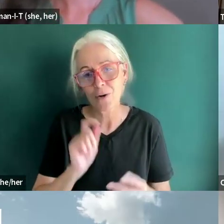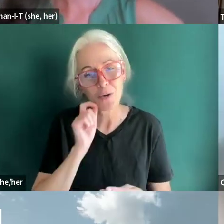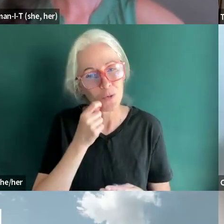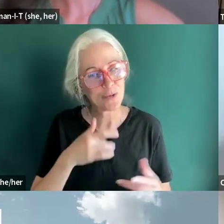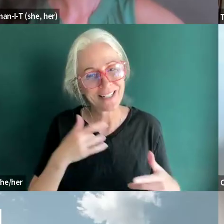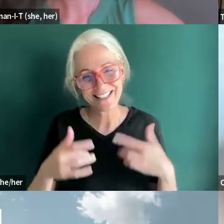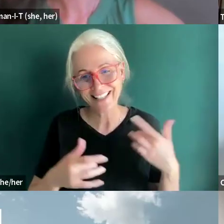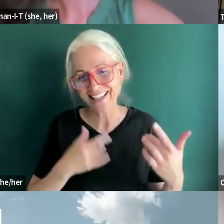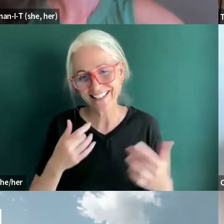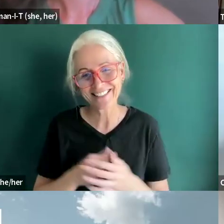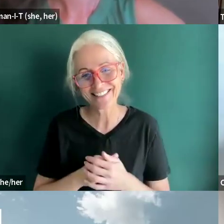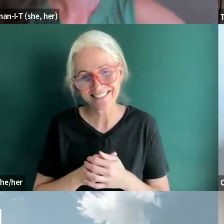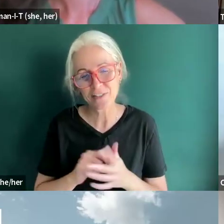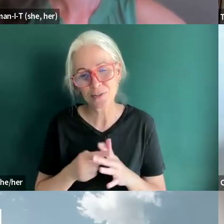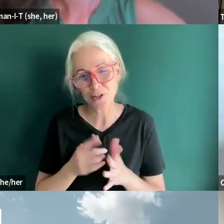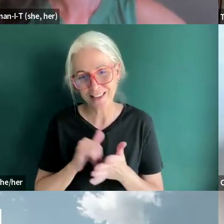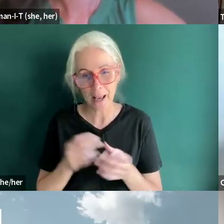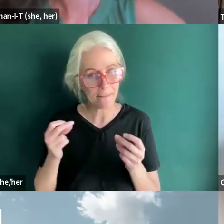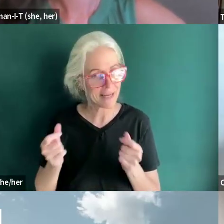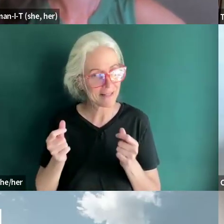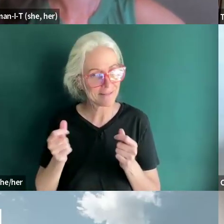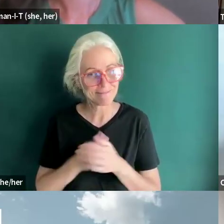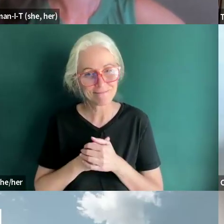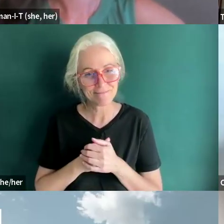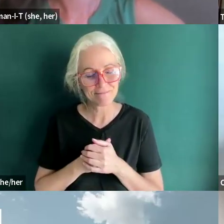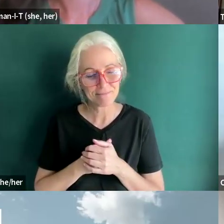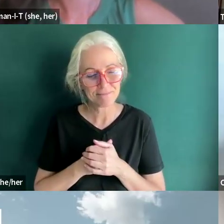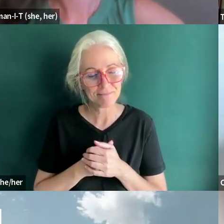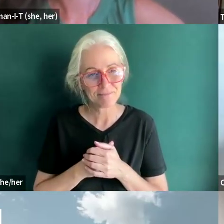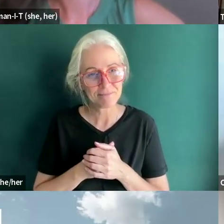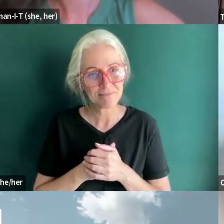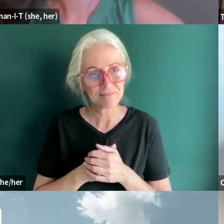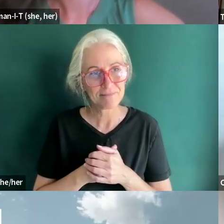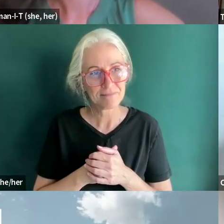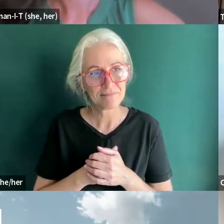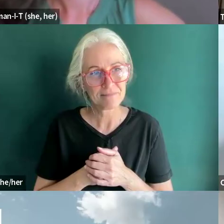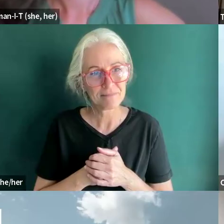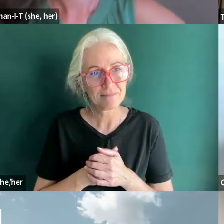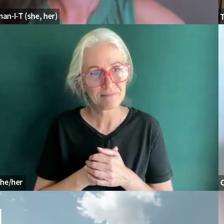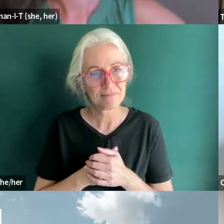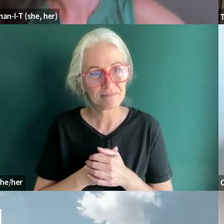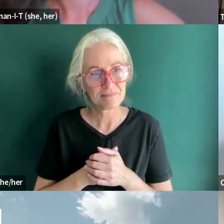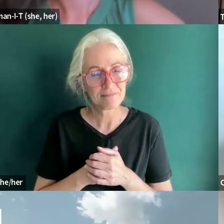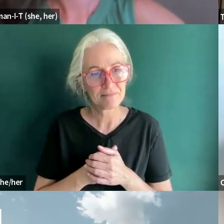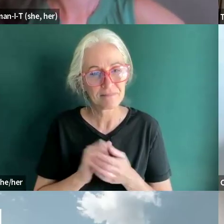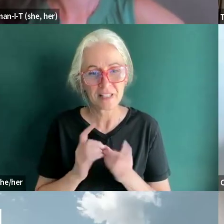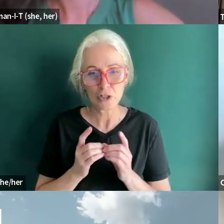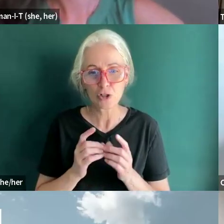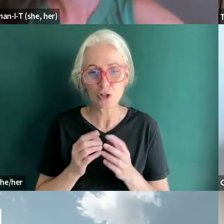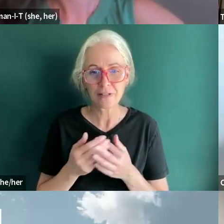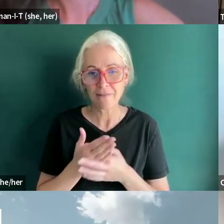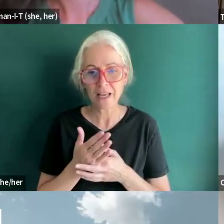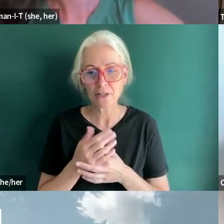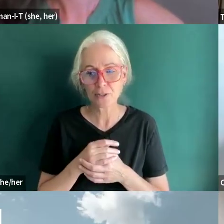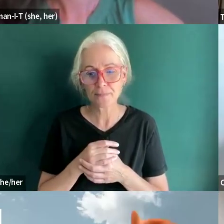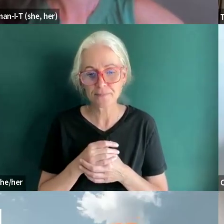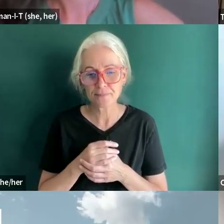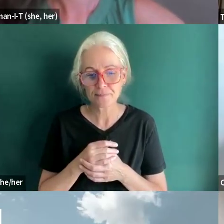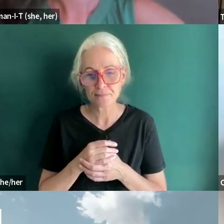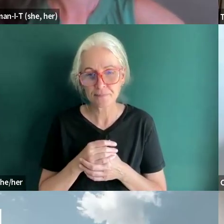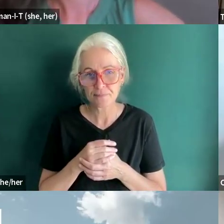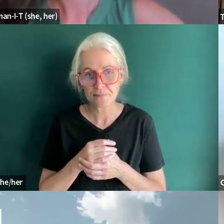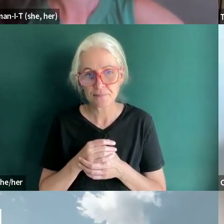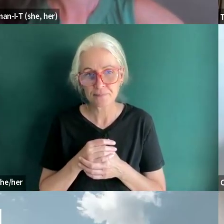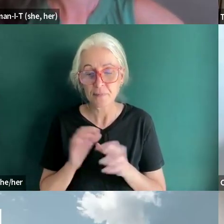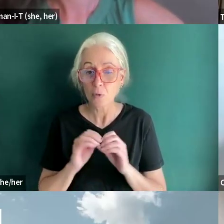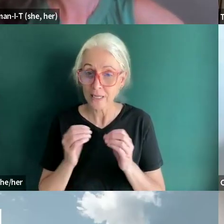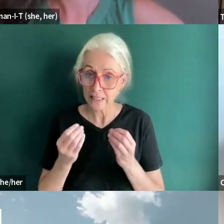to start that immediately. Cool. So on digital navigation, there's the organizational, there's